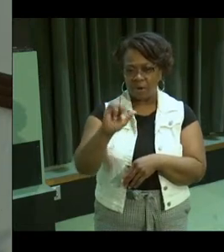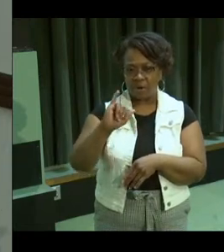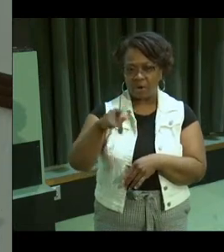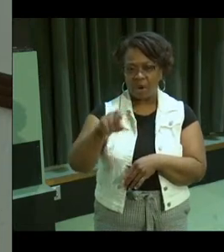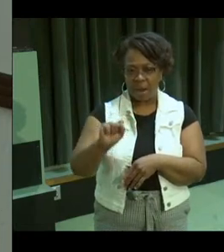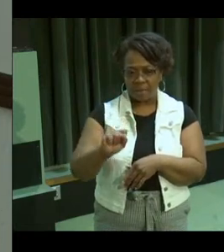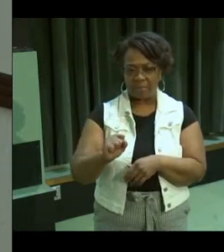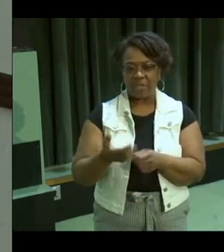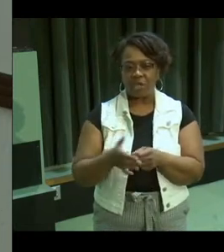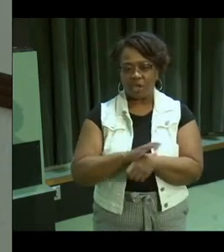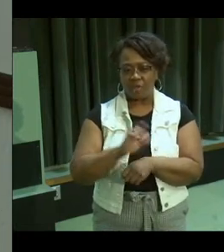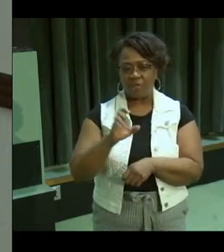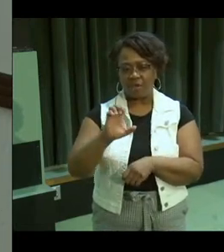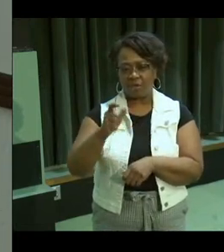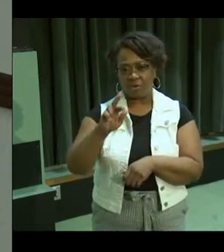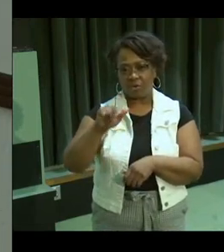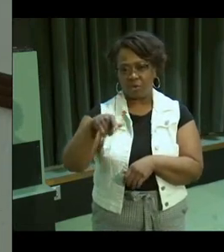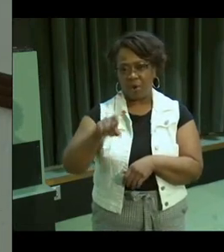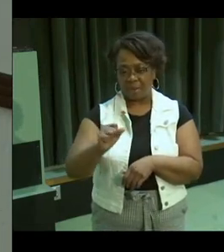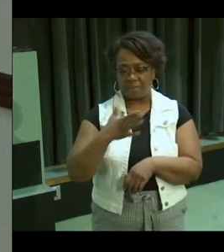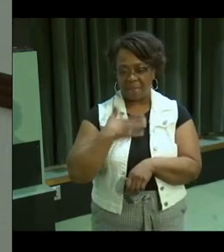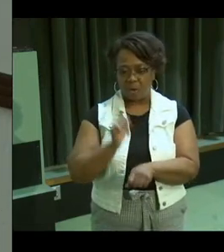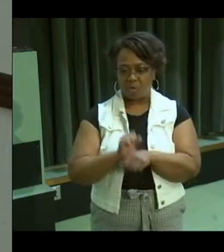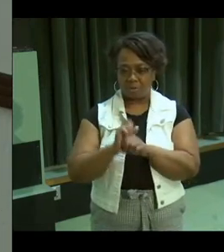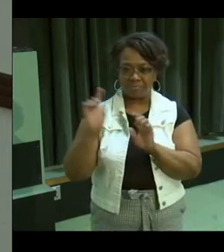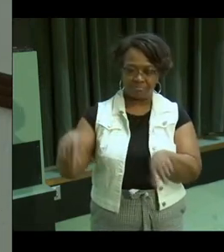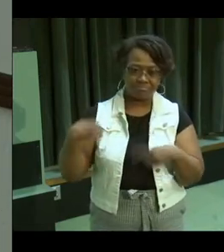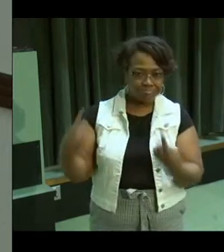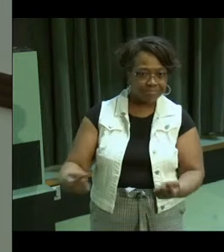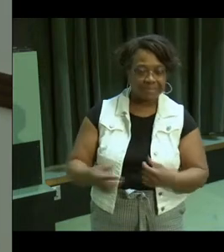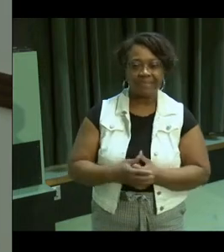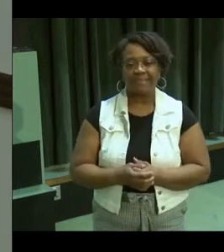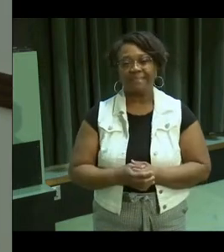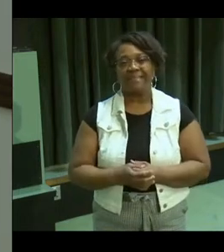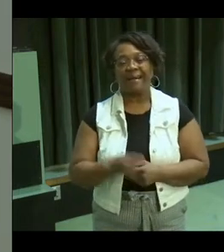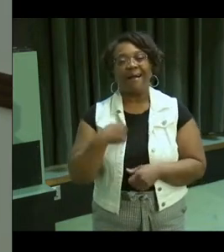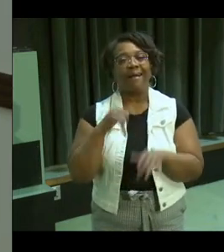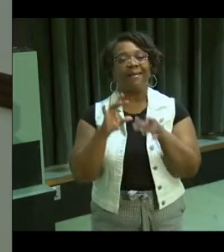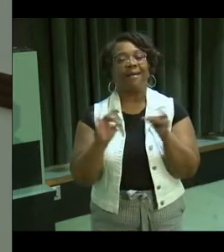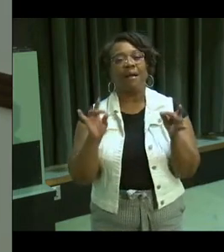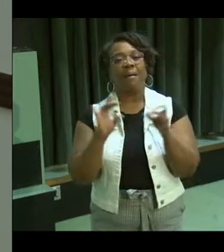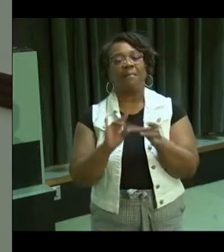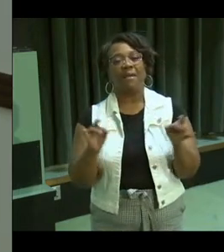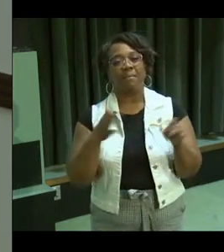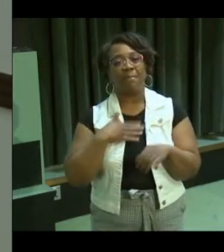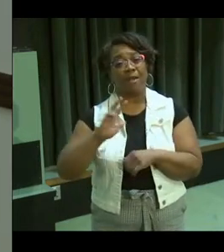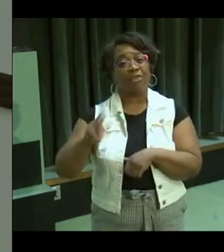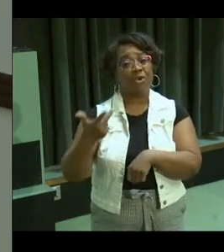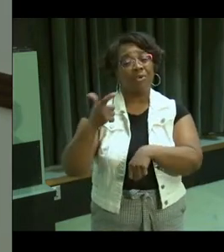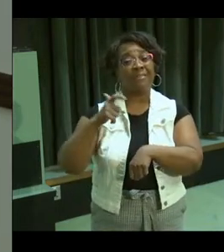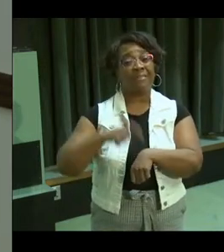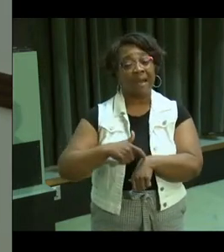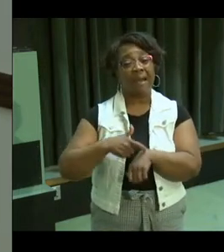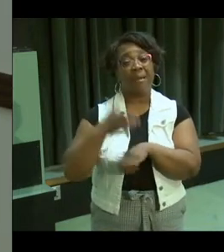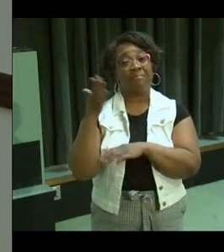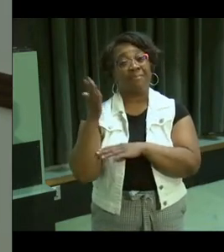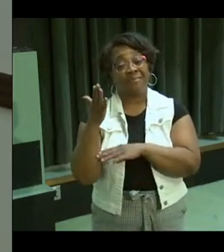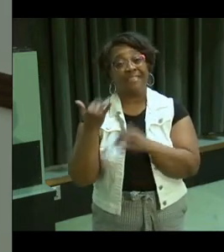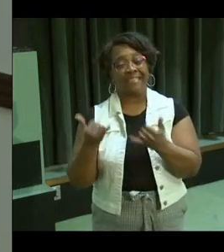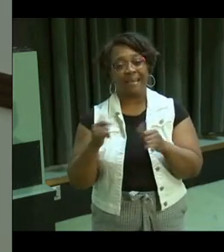my whole work is around cover crops. So thank you for that, I